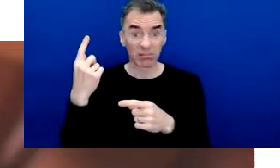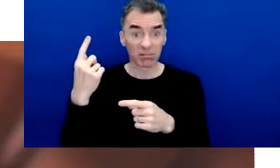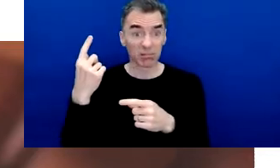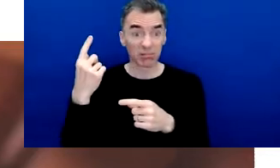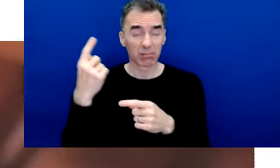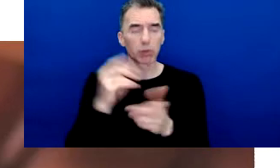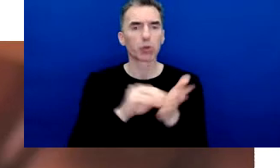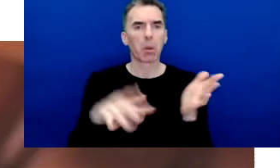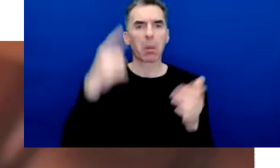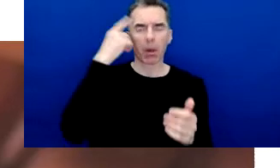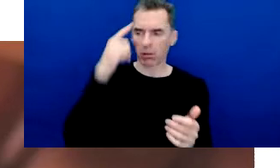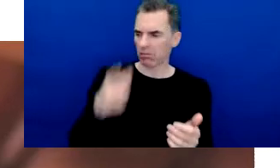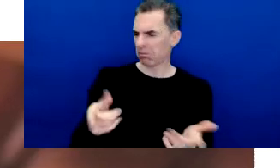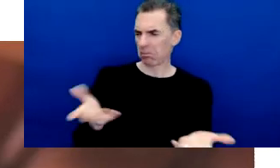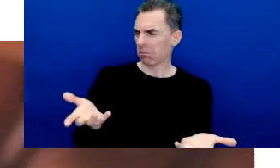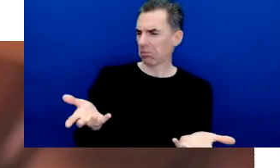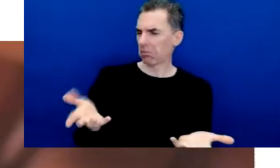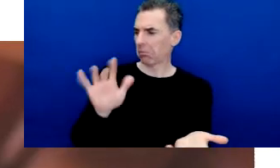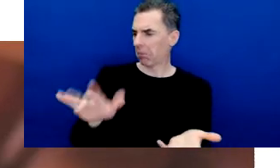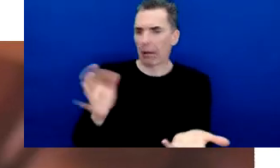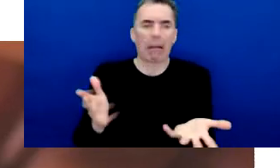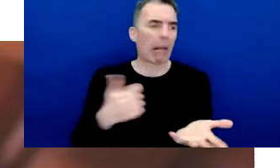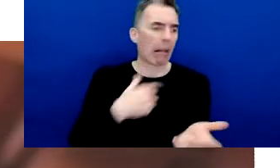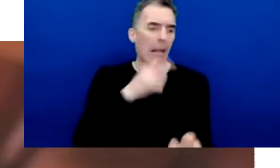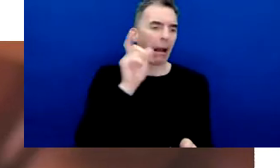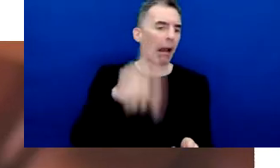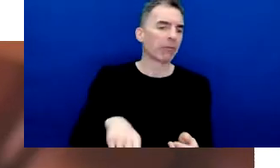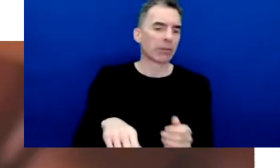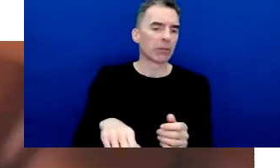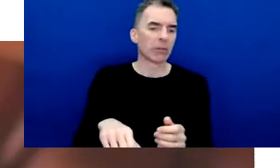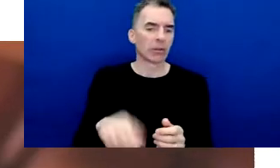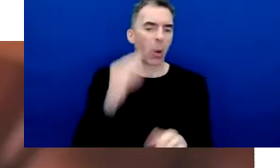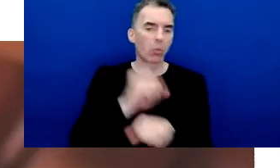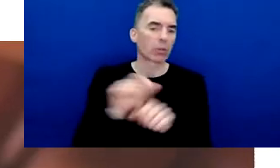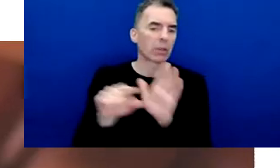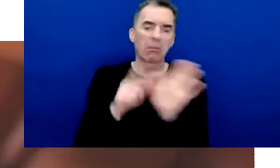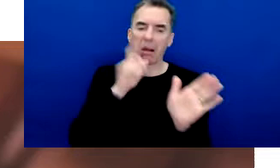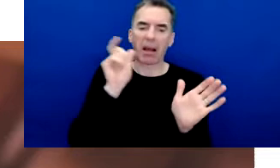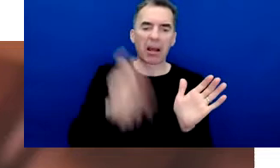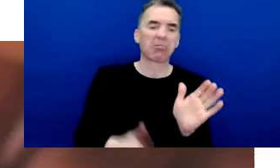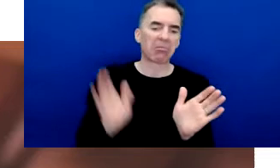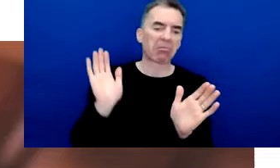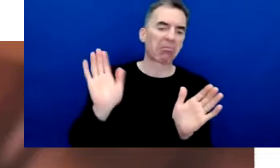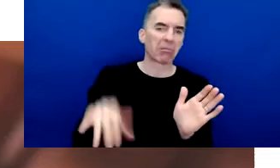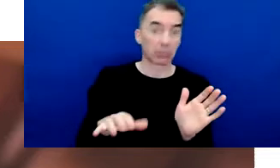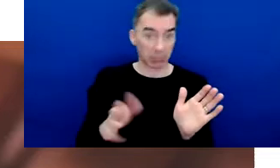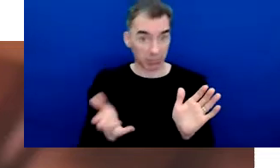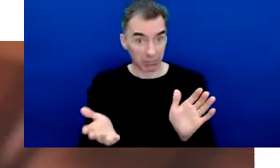the link doesn't work, therefore I don't have to do that assignment or if my electricity went down